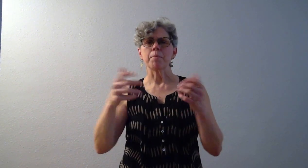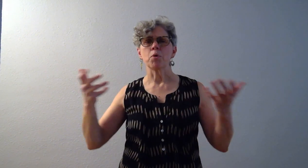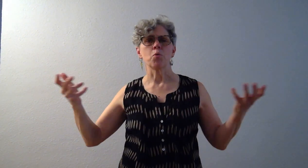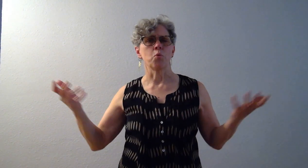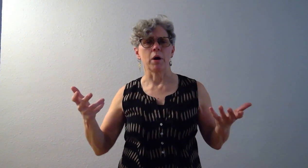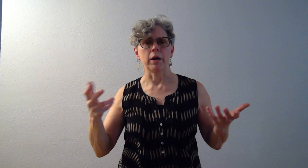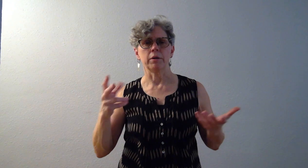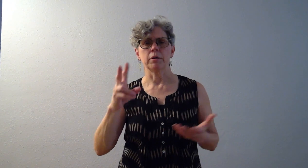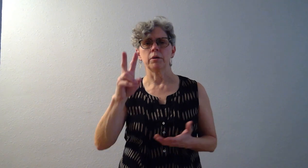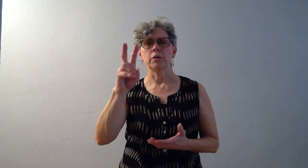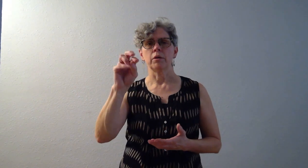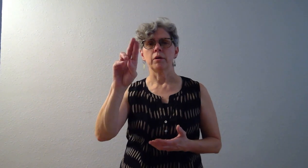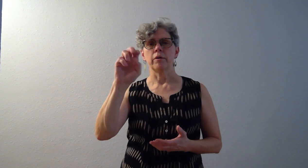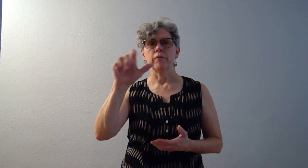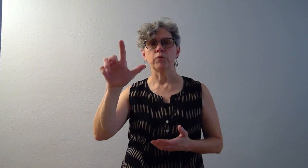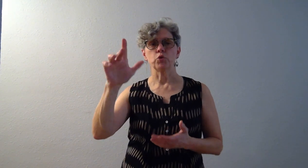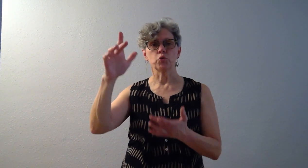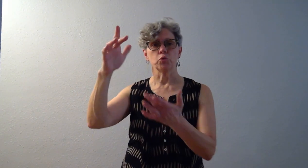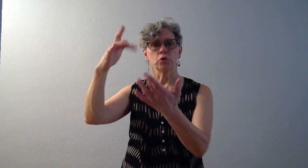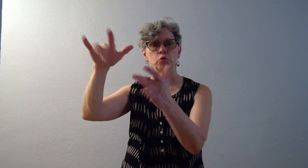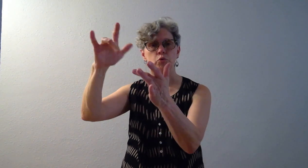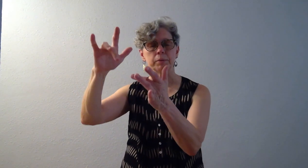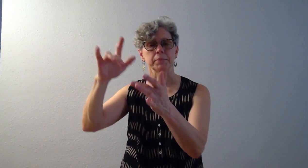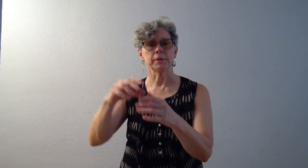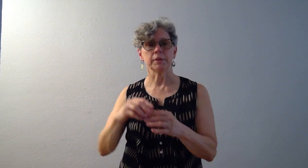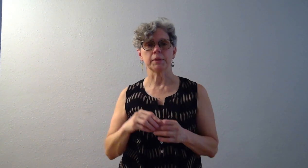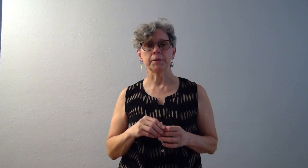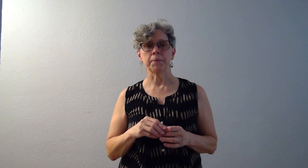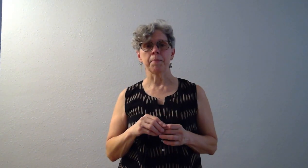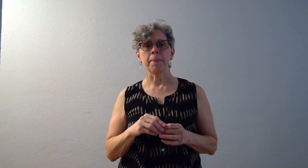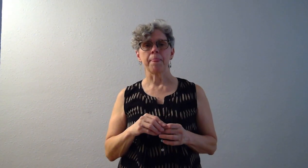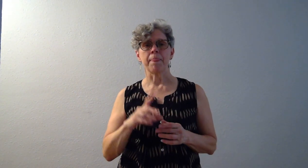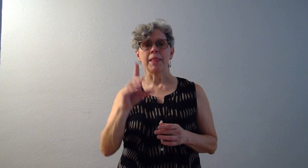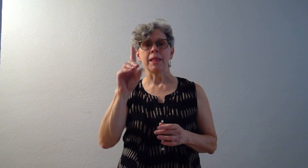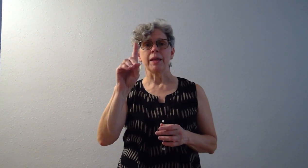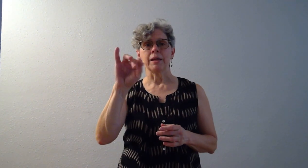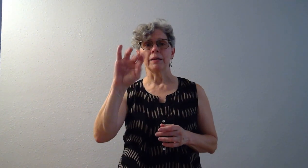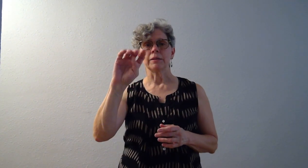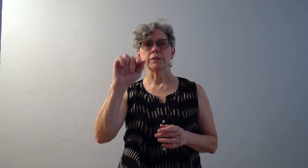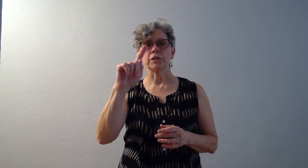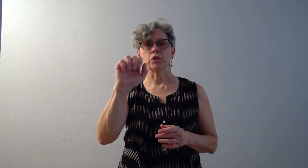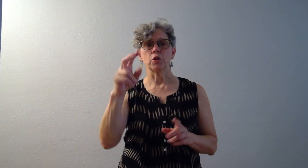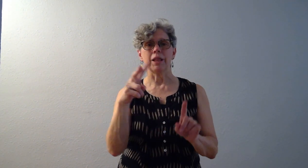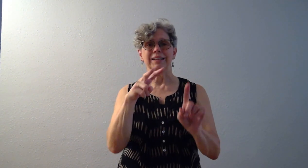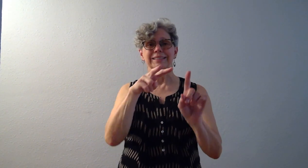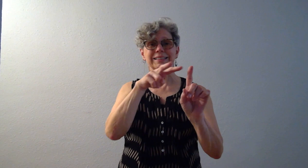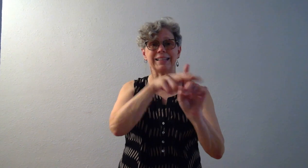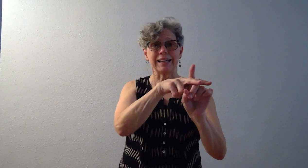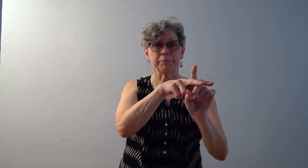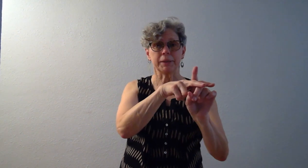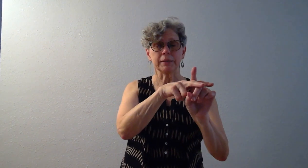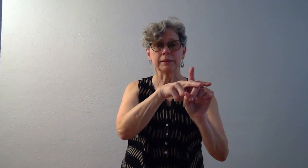years from now you will look back and you'll remember your virtual tours. Your virtual field trips.